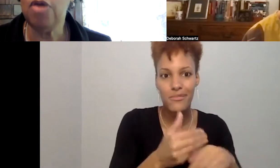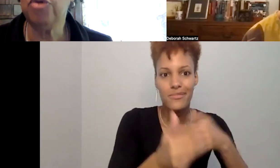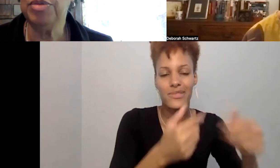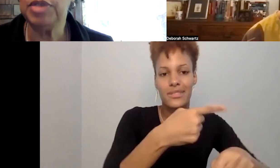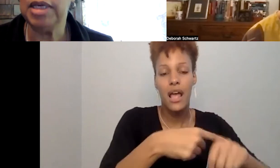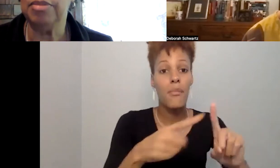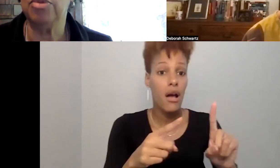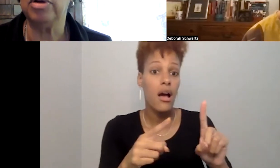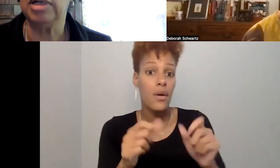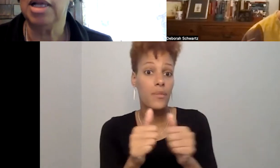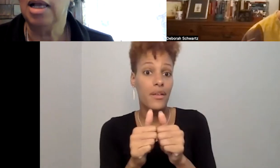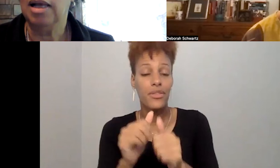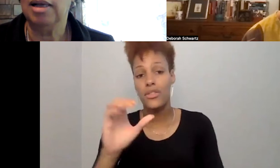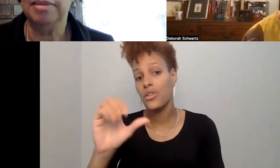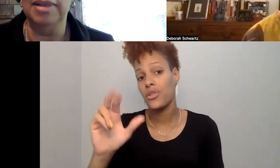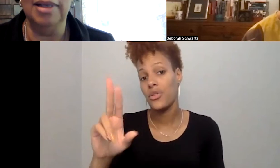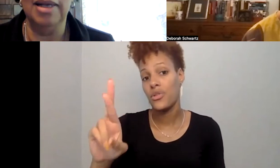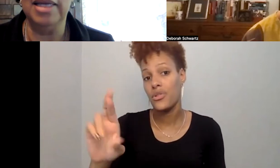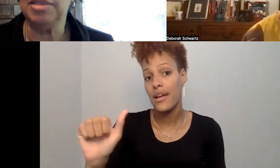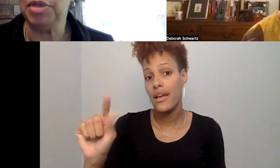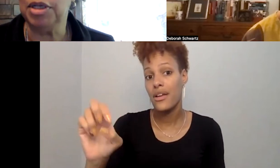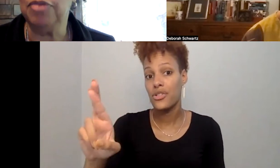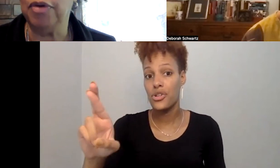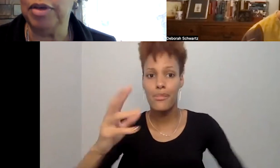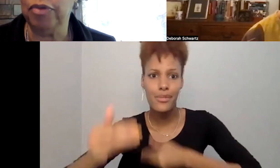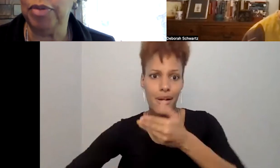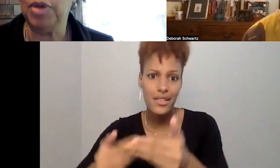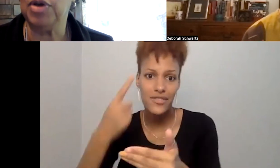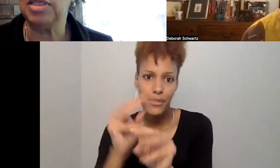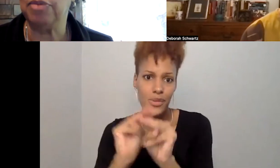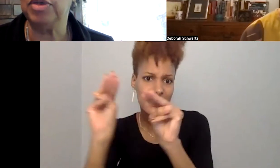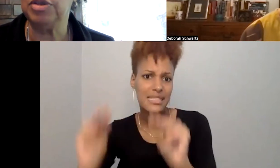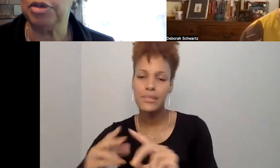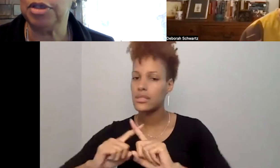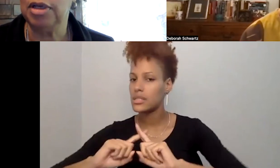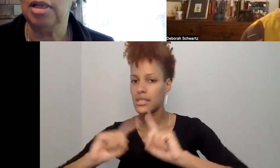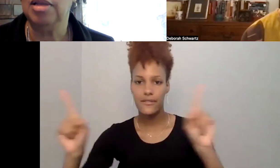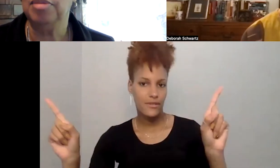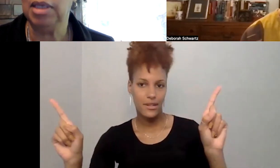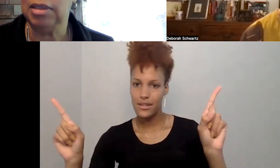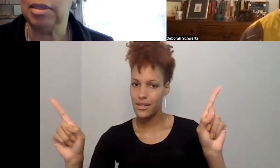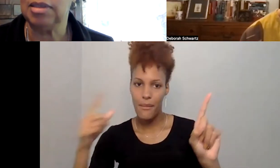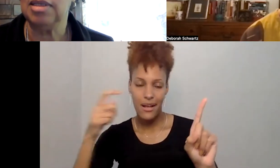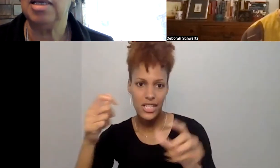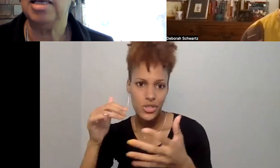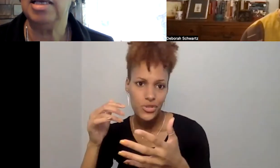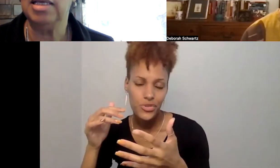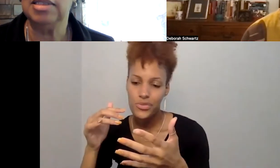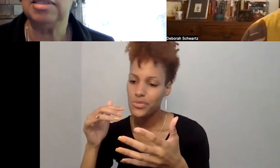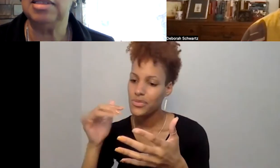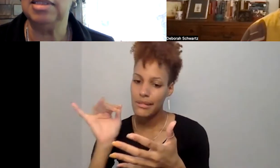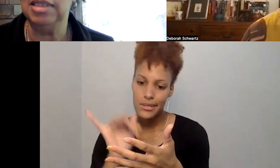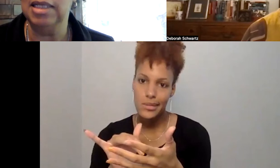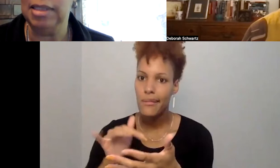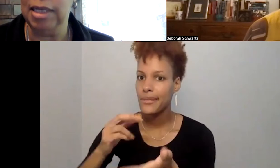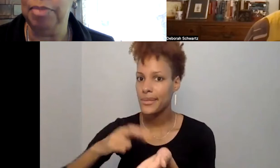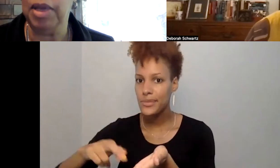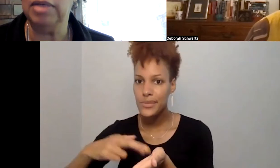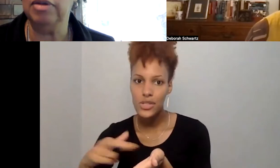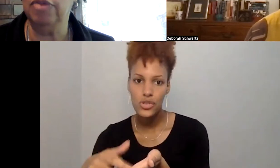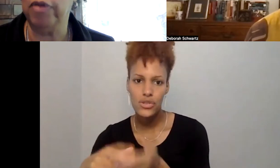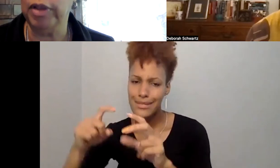for a museum, or an exhibition is very different, because that research piece is, is deep and very